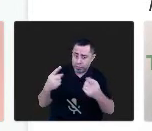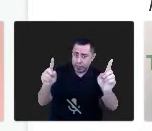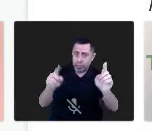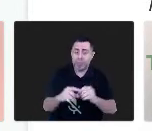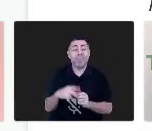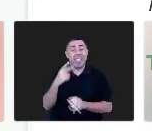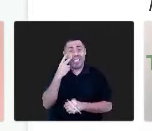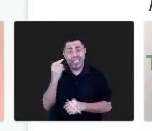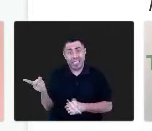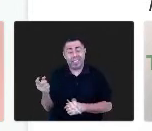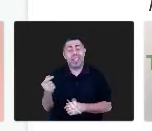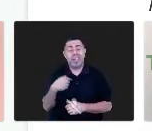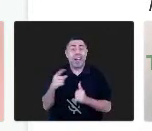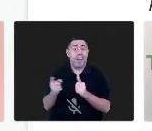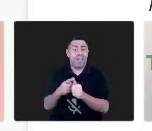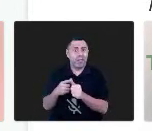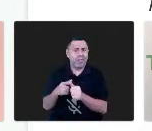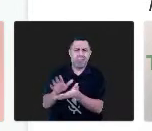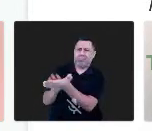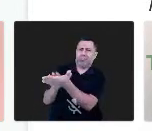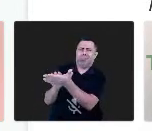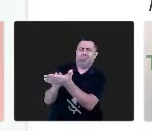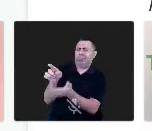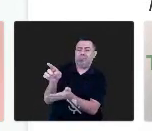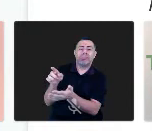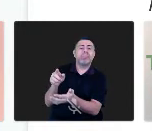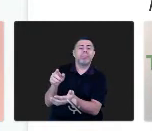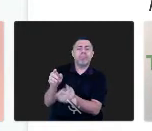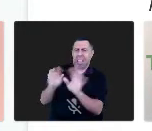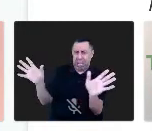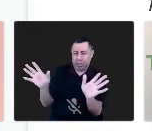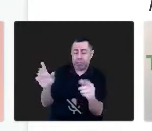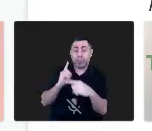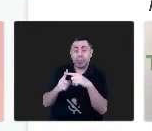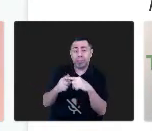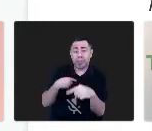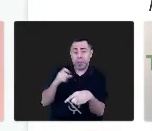i say how long and what days right and so be really specific in your ass don't do this thing